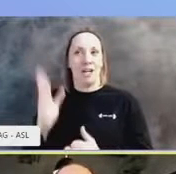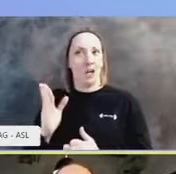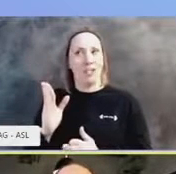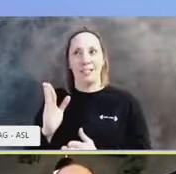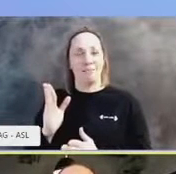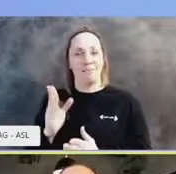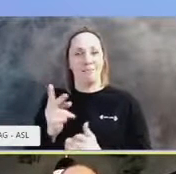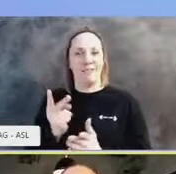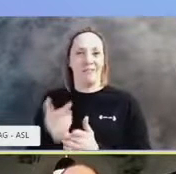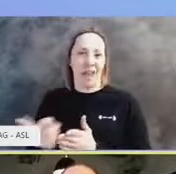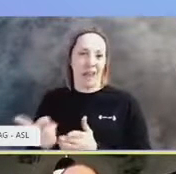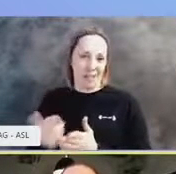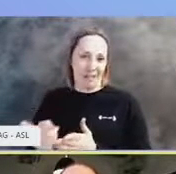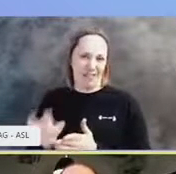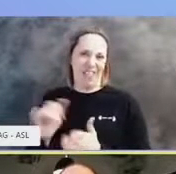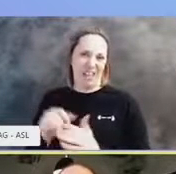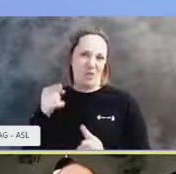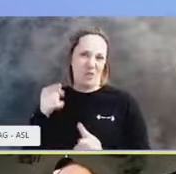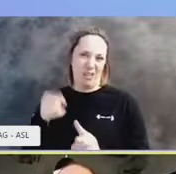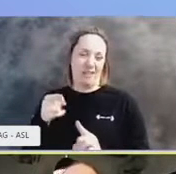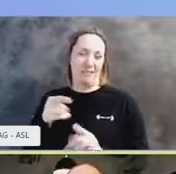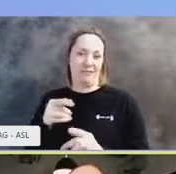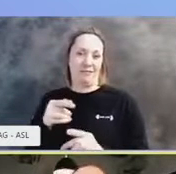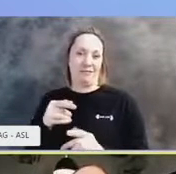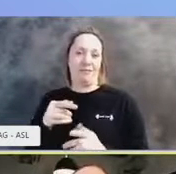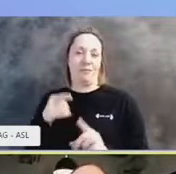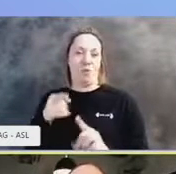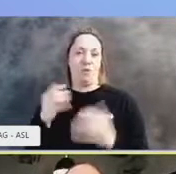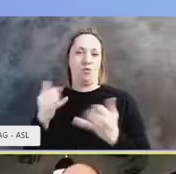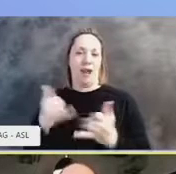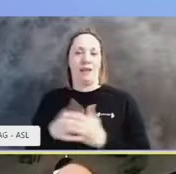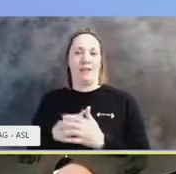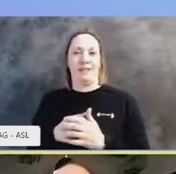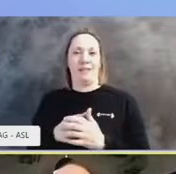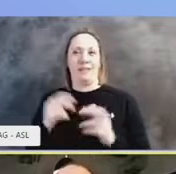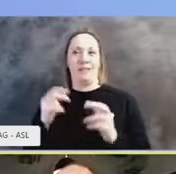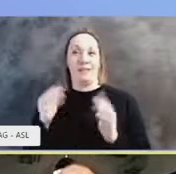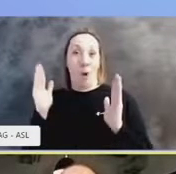things you should should be the asking for when you see also to realize that some of speakers failing you. That's